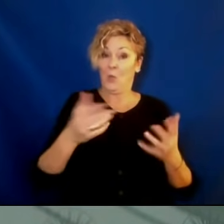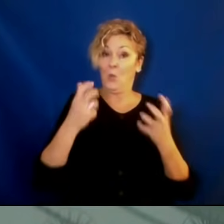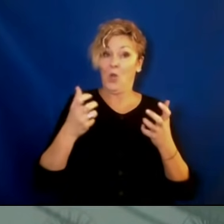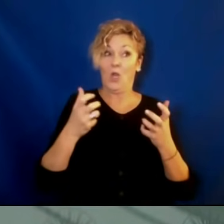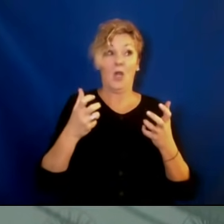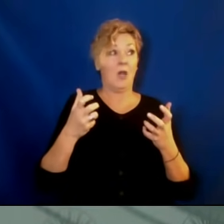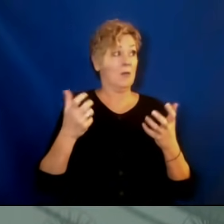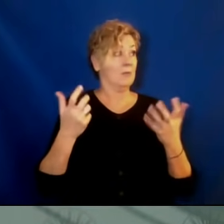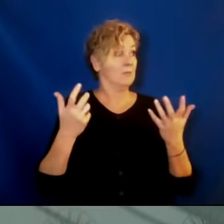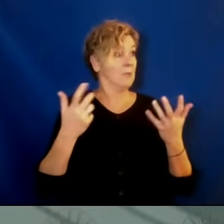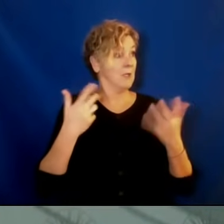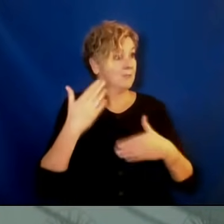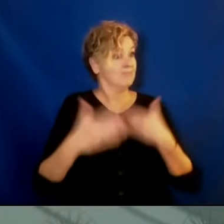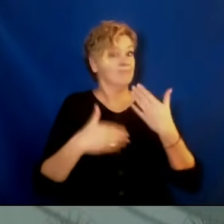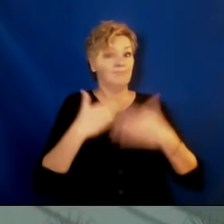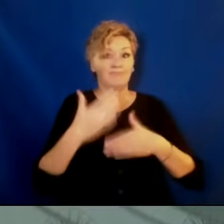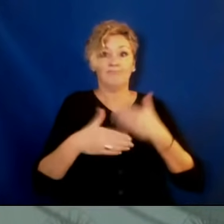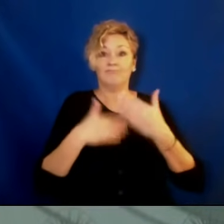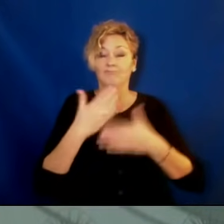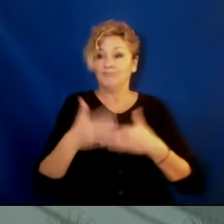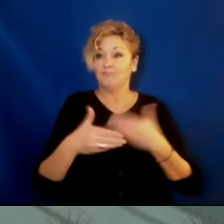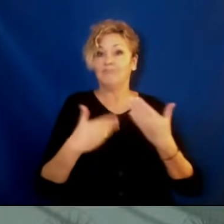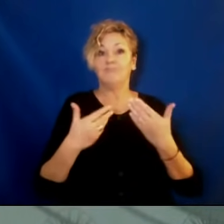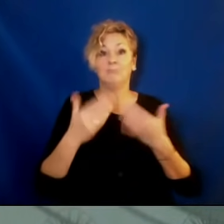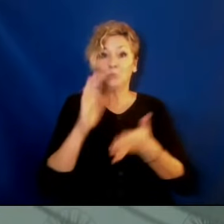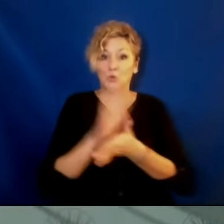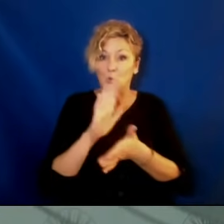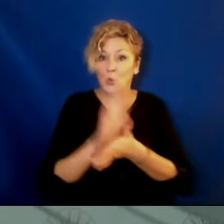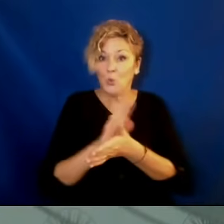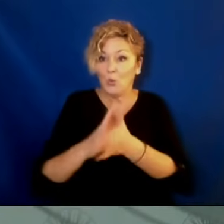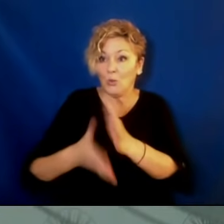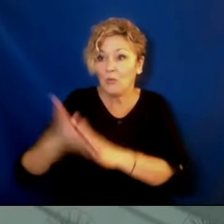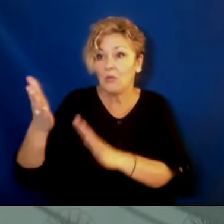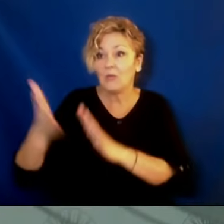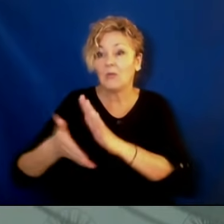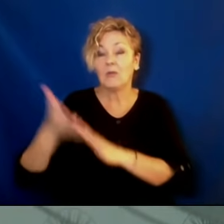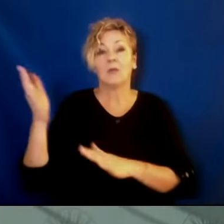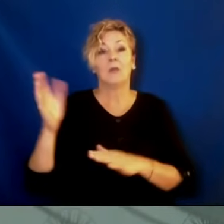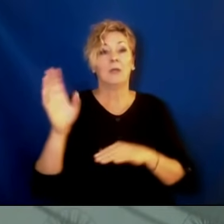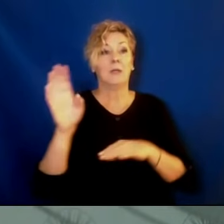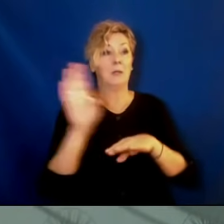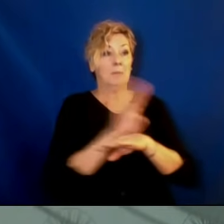But look, we are facing COVID-19 for a long time to come